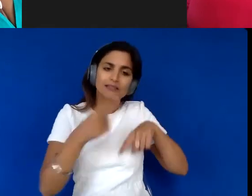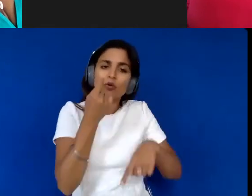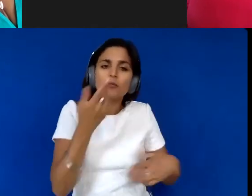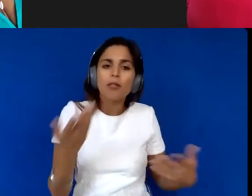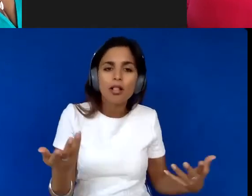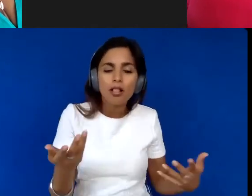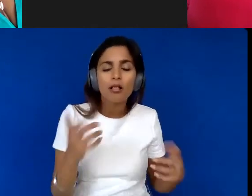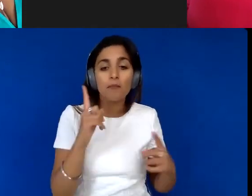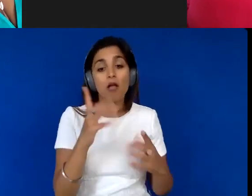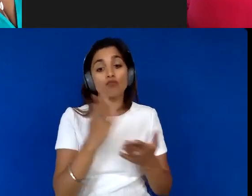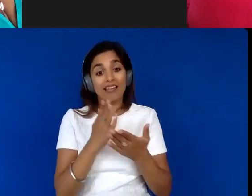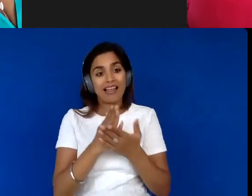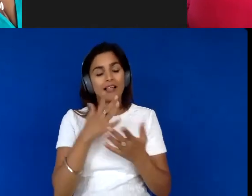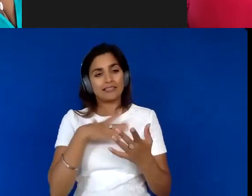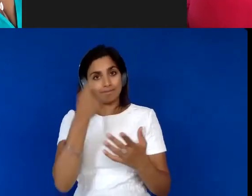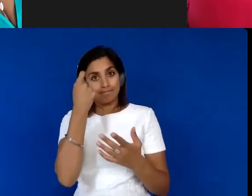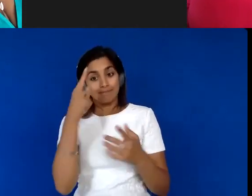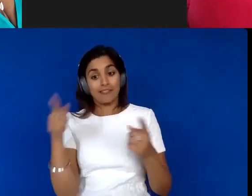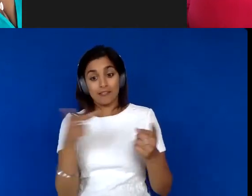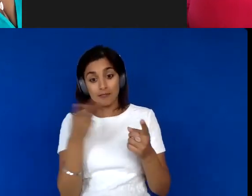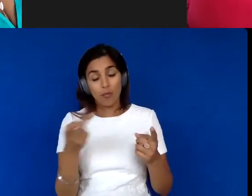in the way in which we see the world Black and brown people are the majority